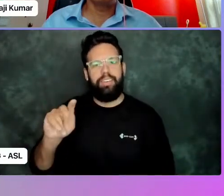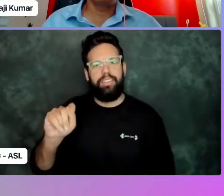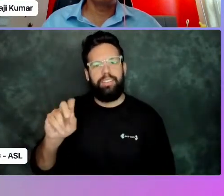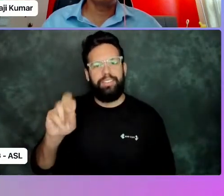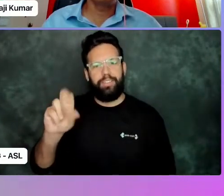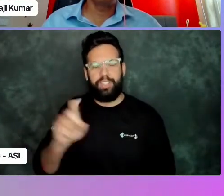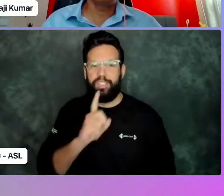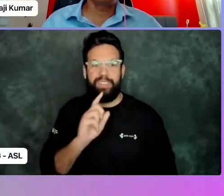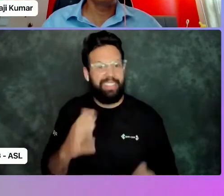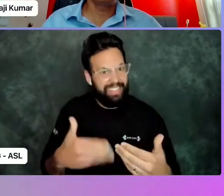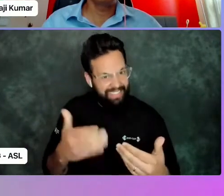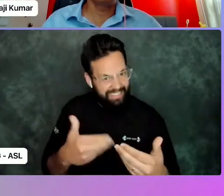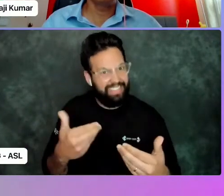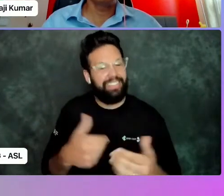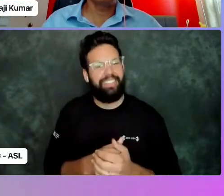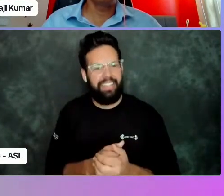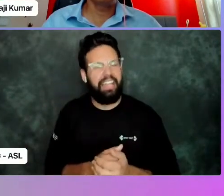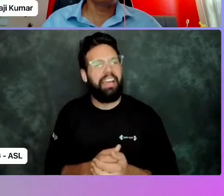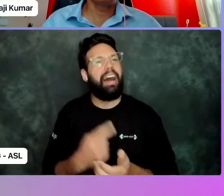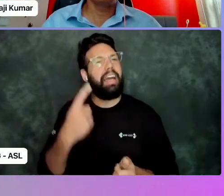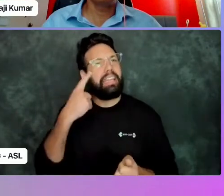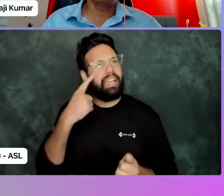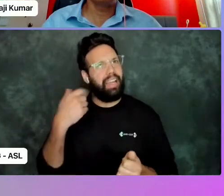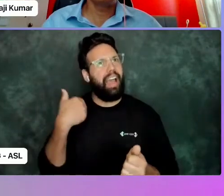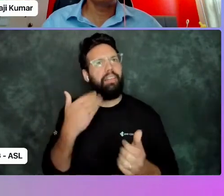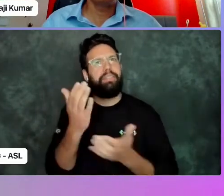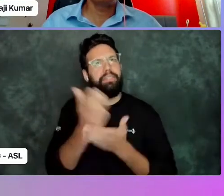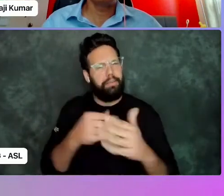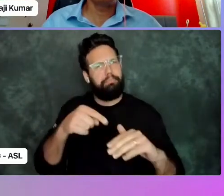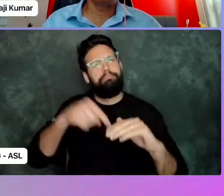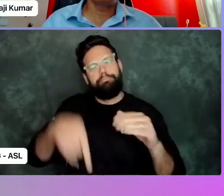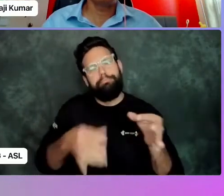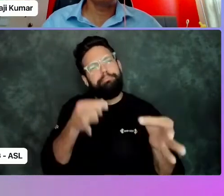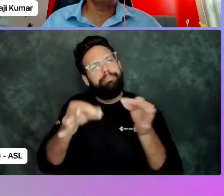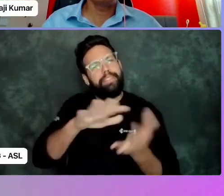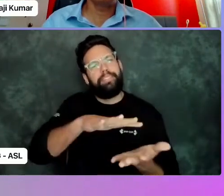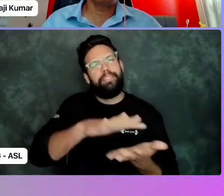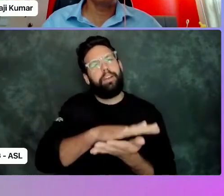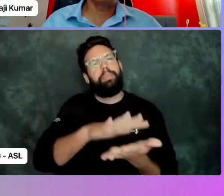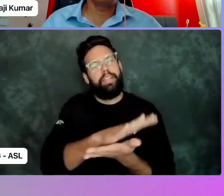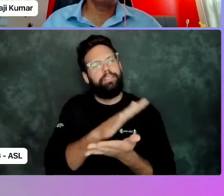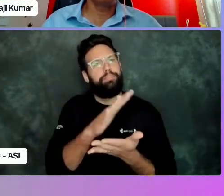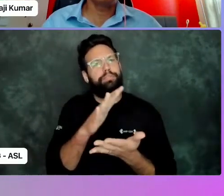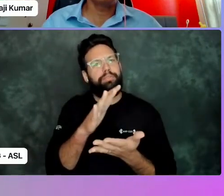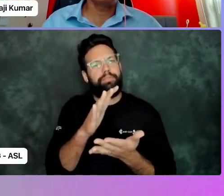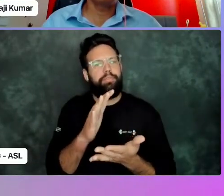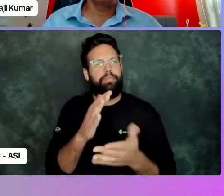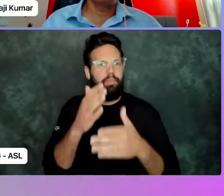I think there's some documentation on how that all works that hopefully we can share with everyone at the end.